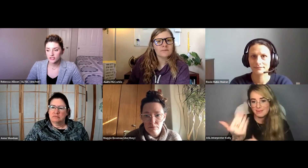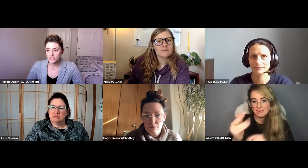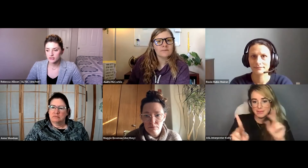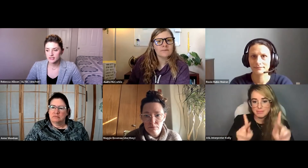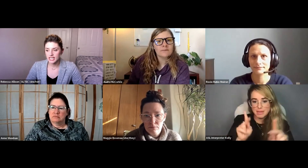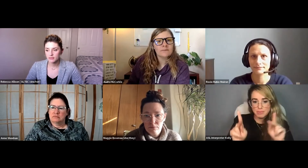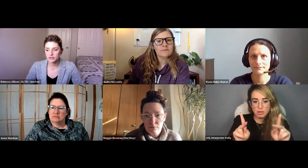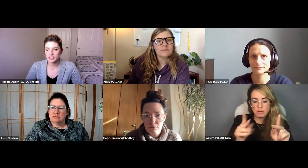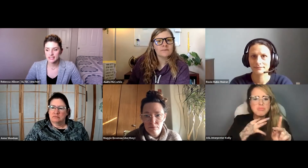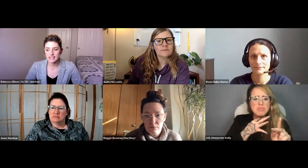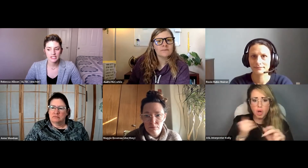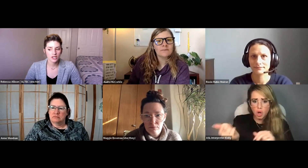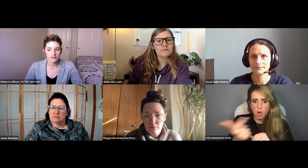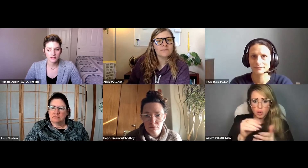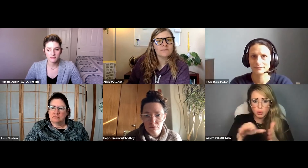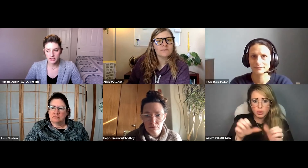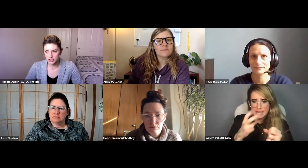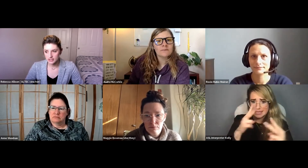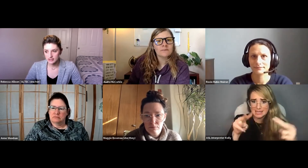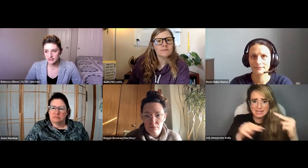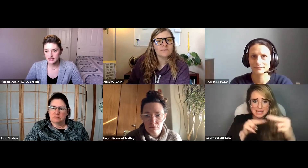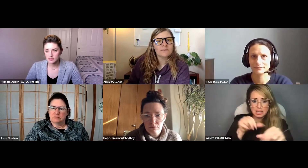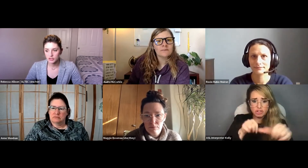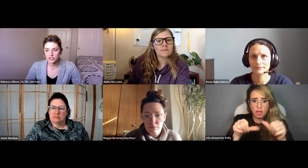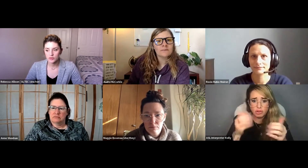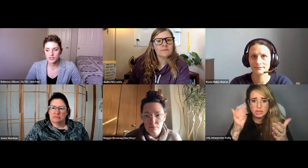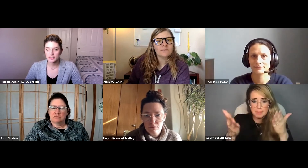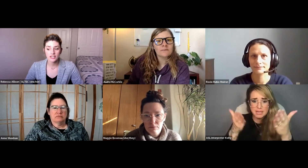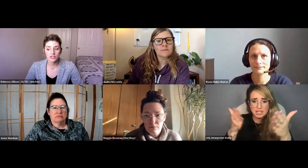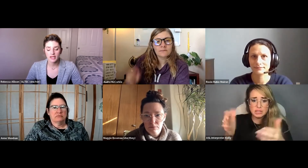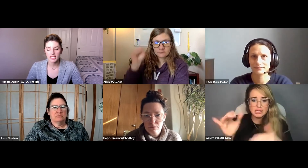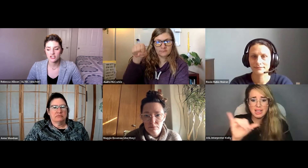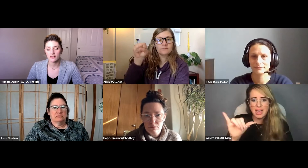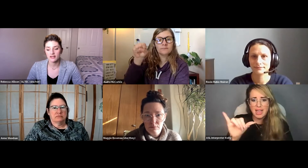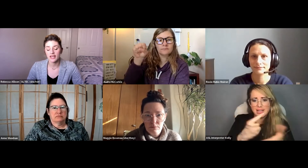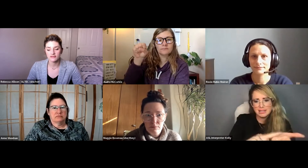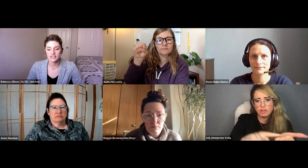students able to see each other's submissions, similar to a discussion page on Canvas?"